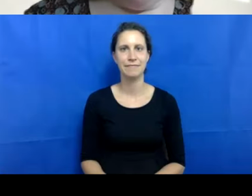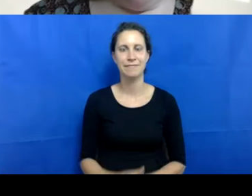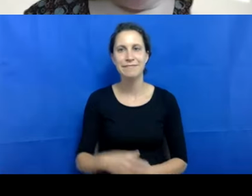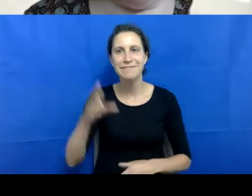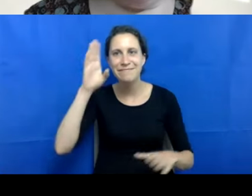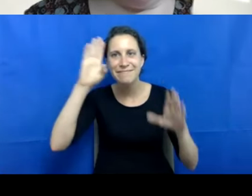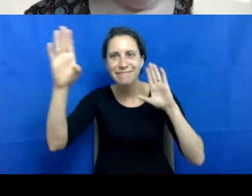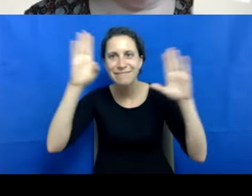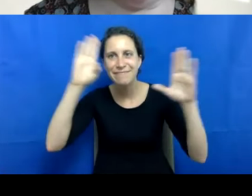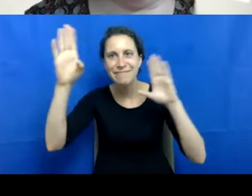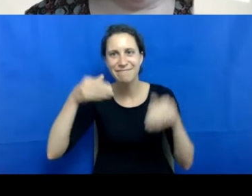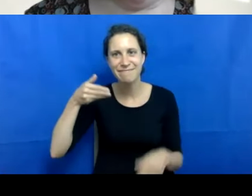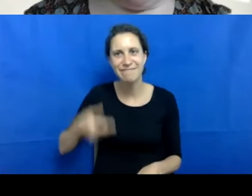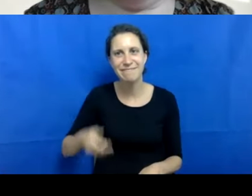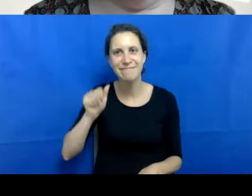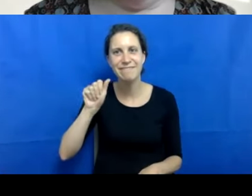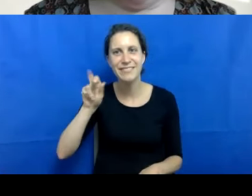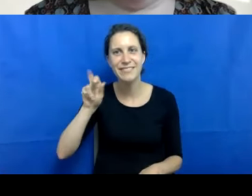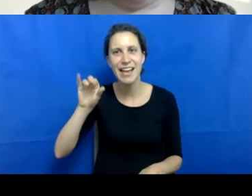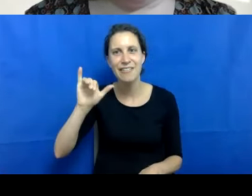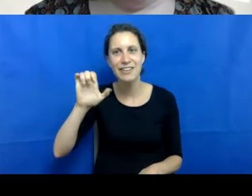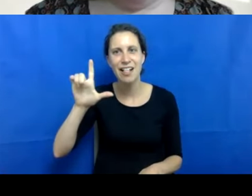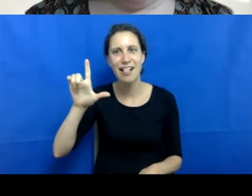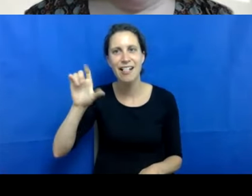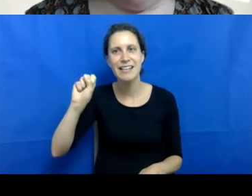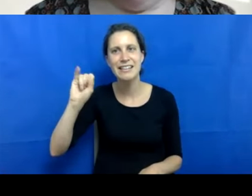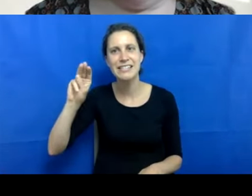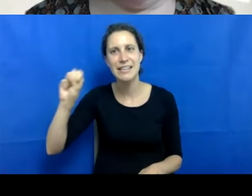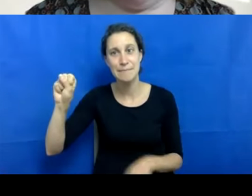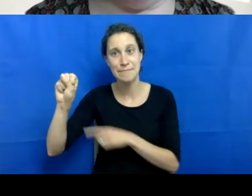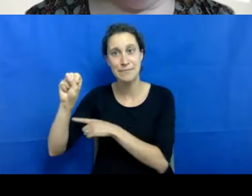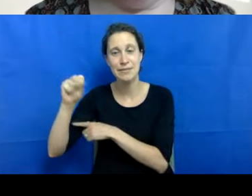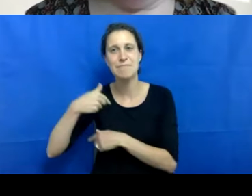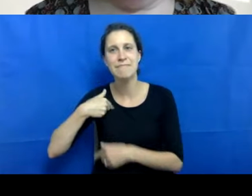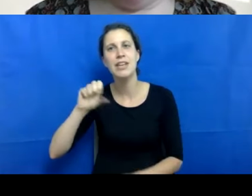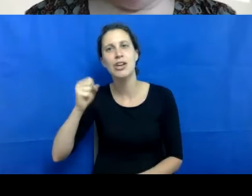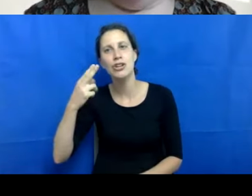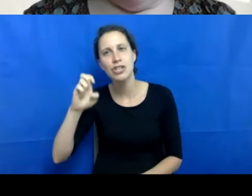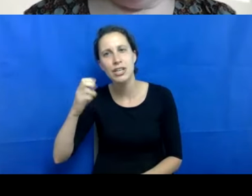My name is Ariel Simms and my pronouns are she hers or they them.